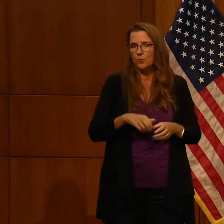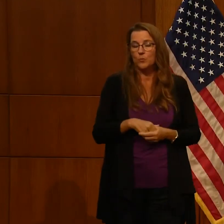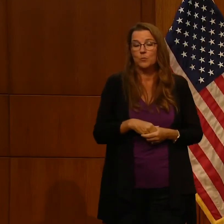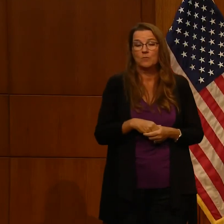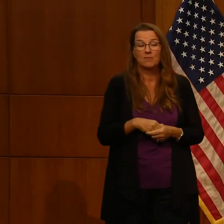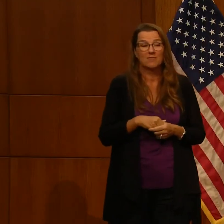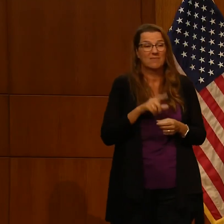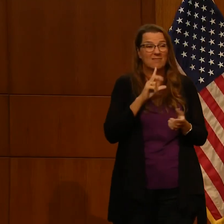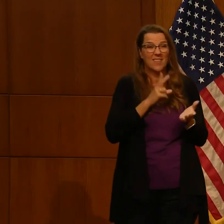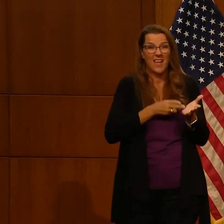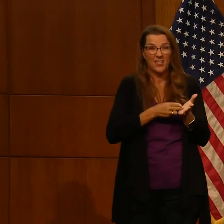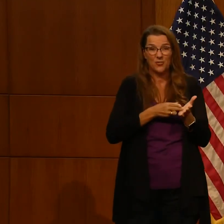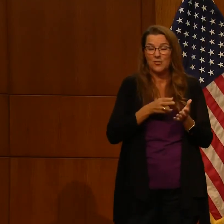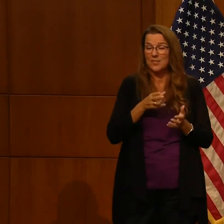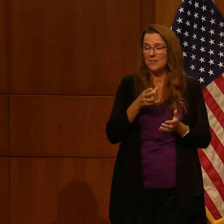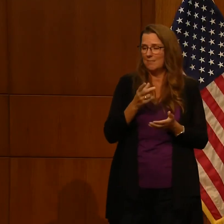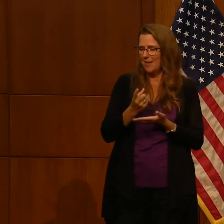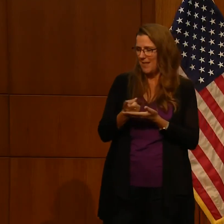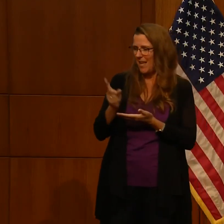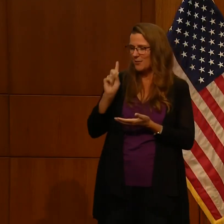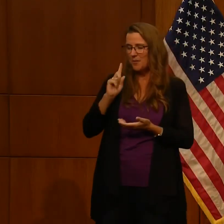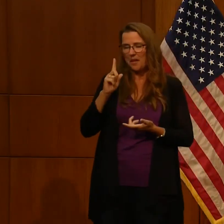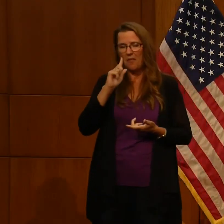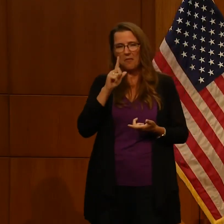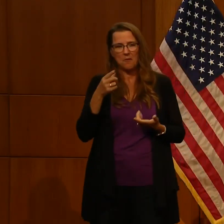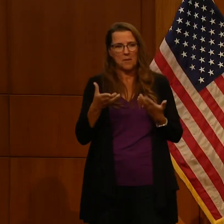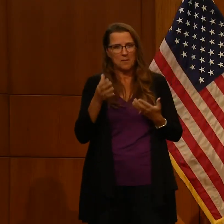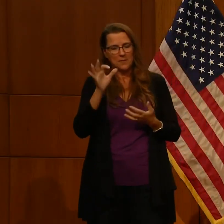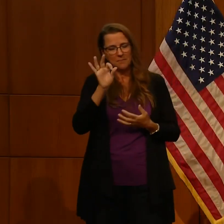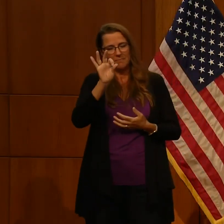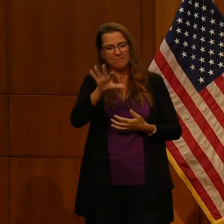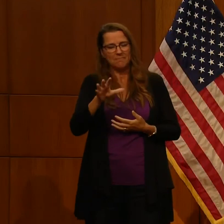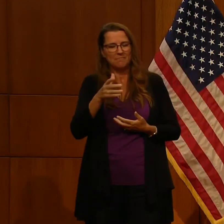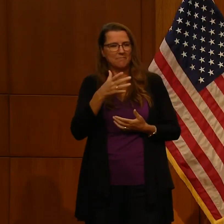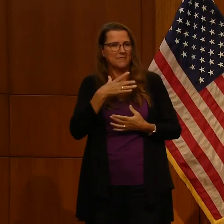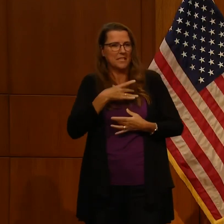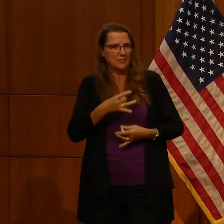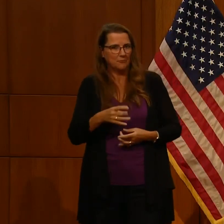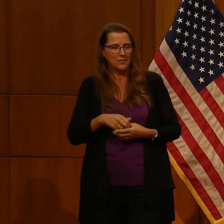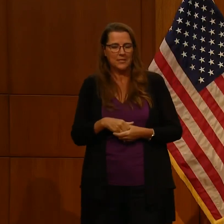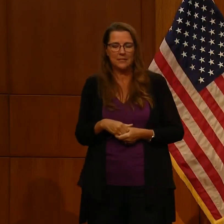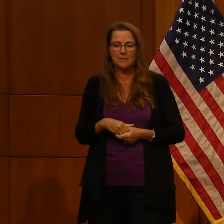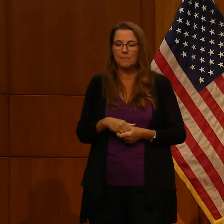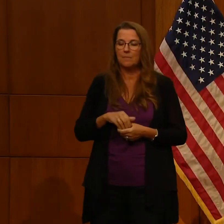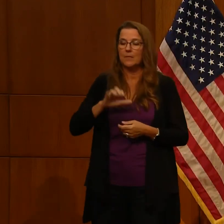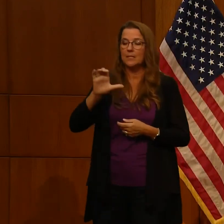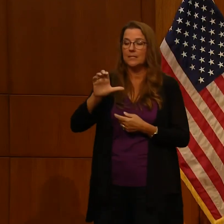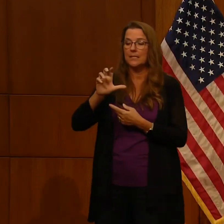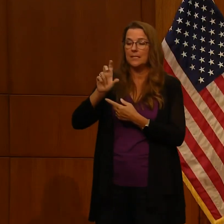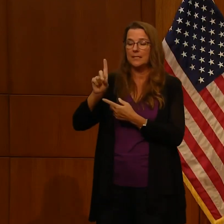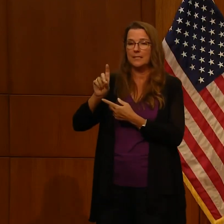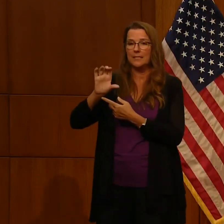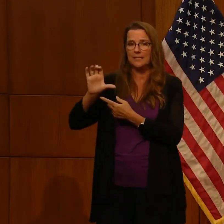OUR COMMONWEALTH FOR ALL THAT YOU DO. IN FACT, JUST LAST WEEK